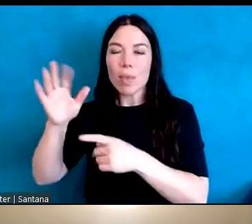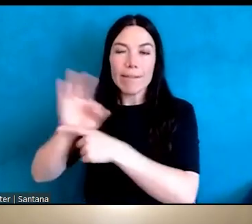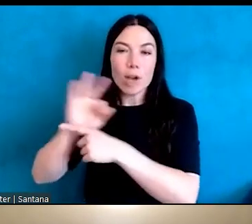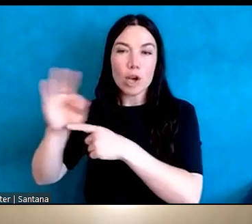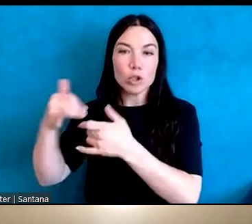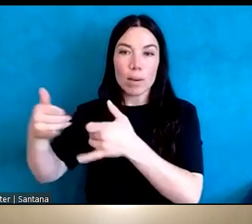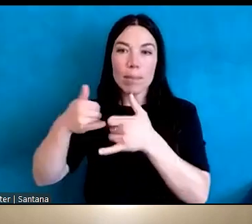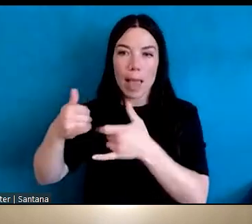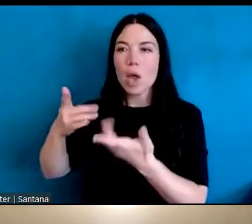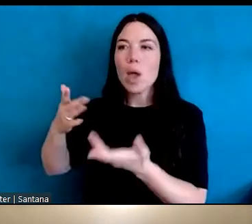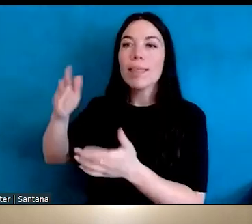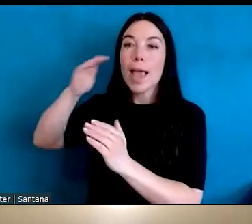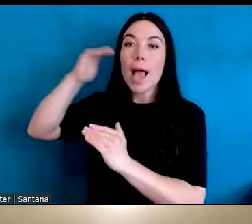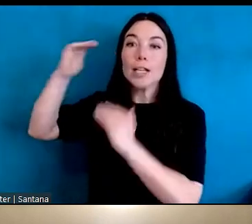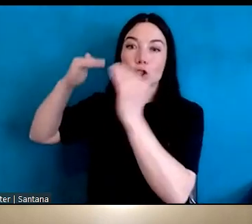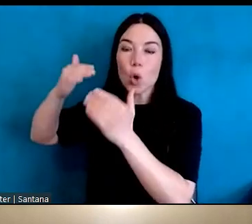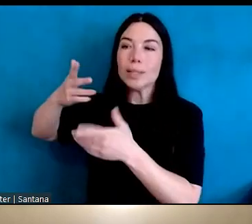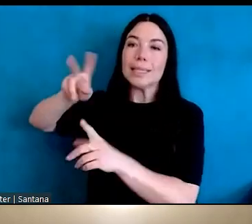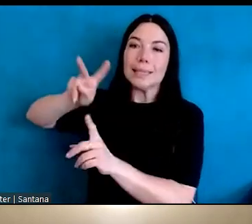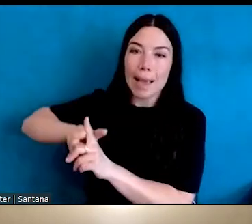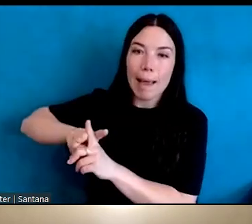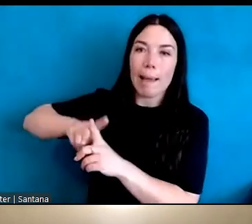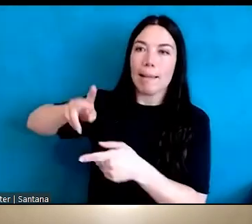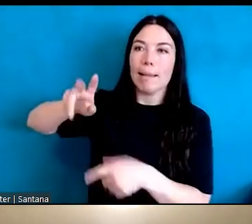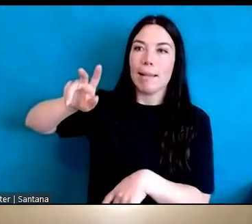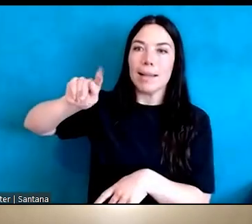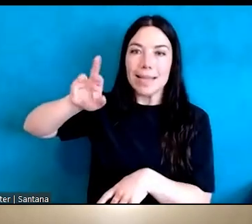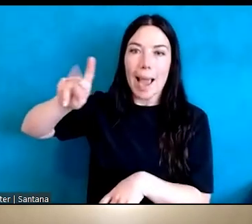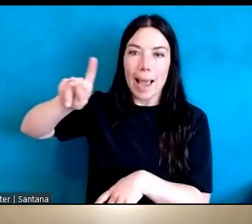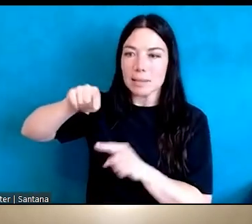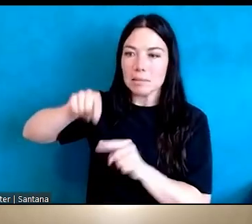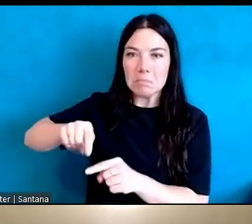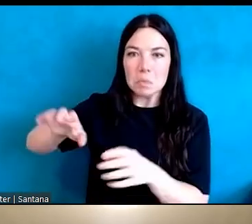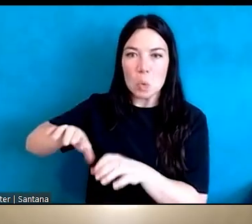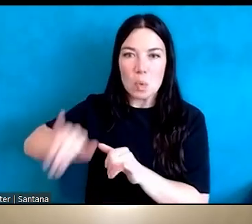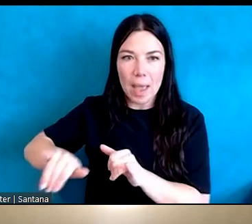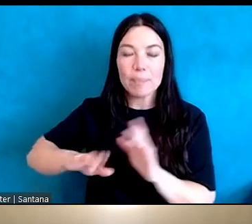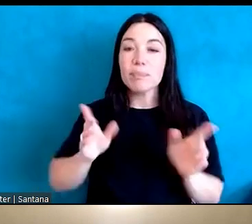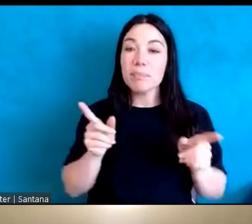So the rules are already there, and the difference is the presence or absence of symbolic content,